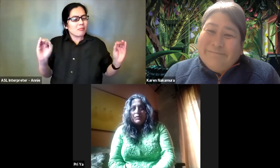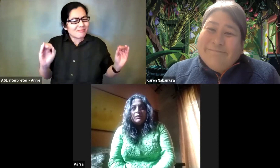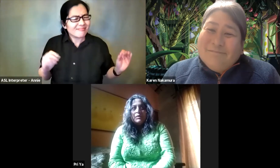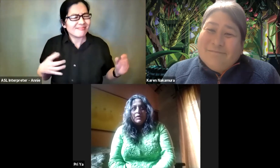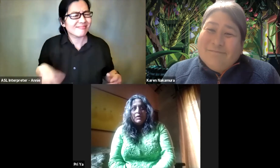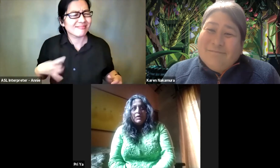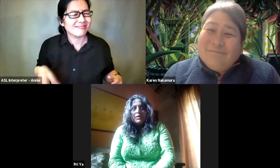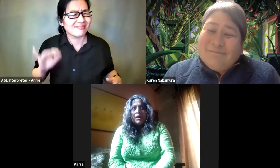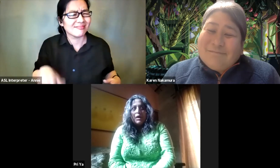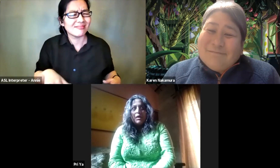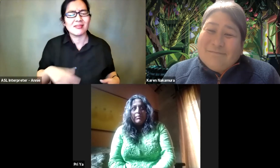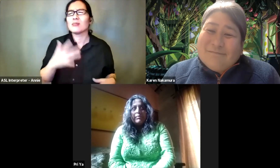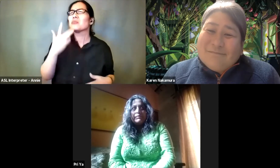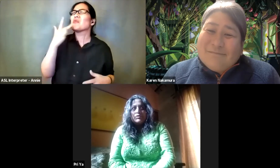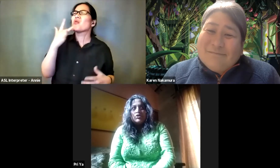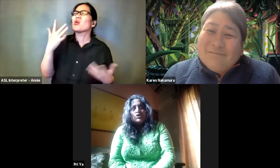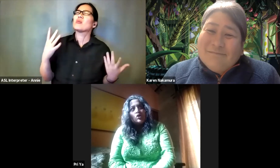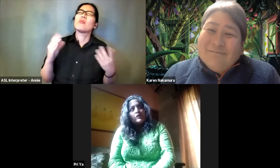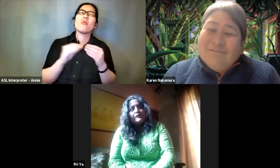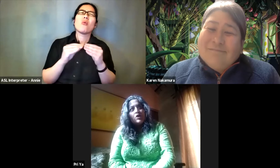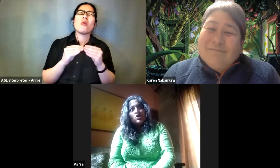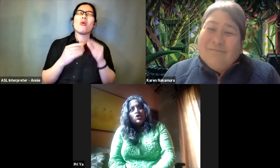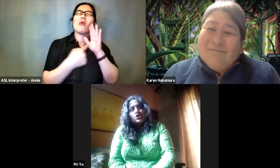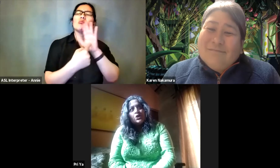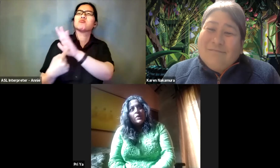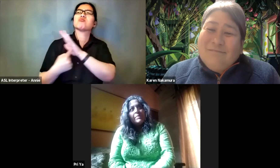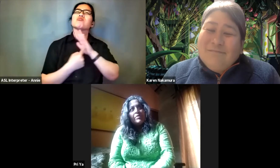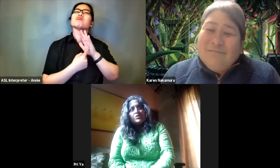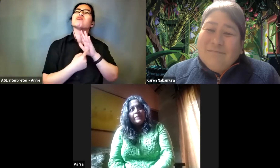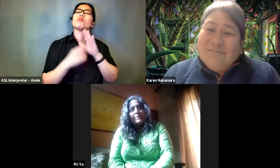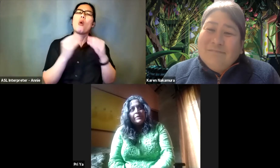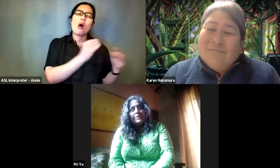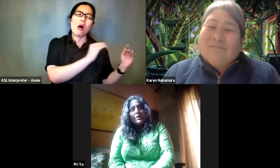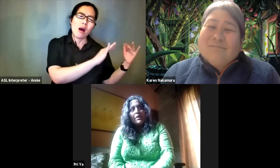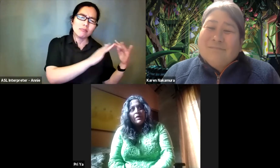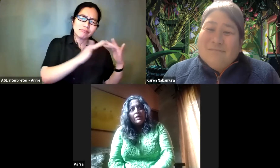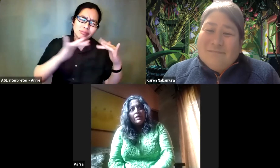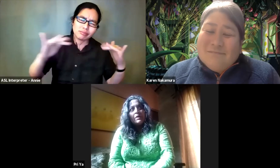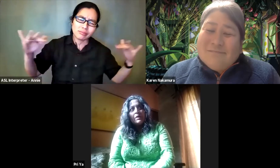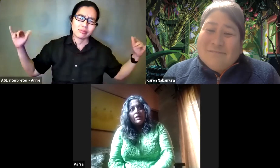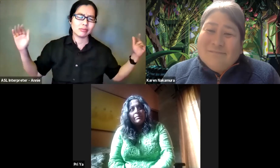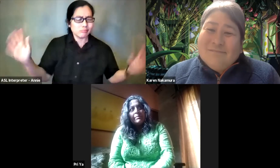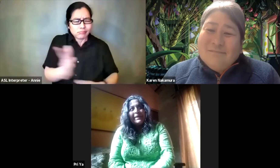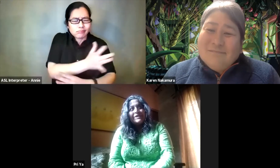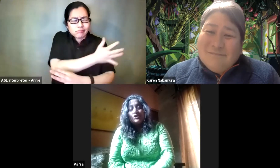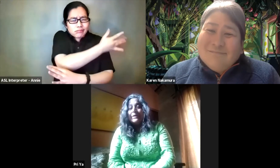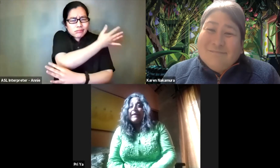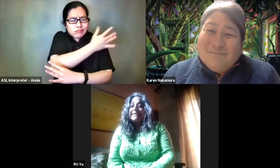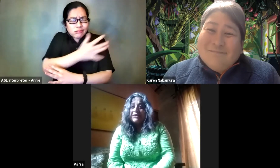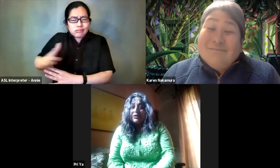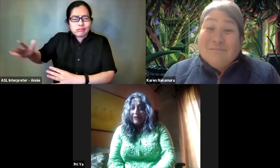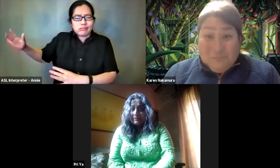Priya Ramasubban: to sort of show a mirror to people on based on their stereotypes.